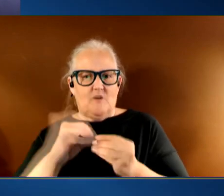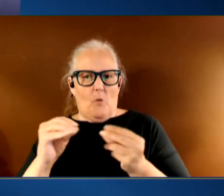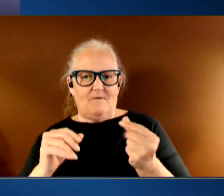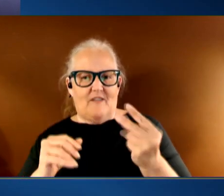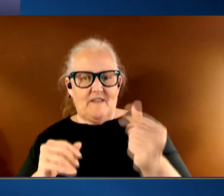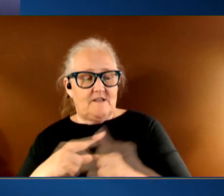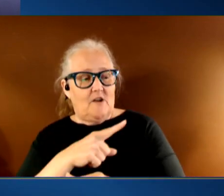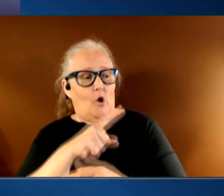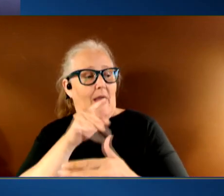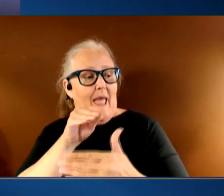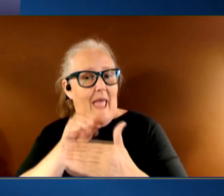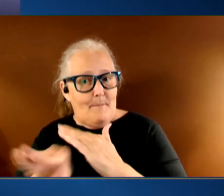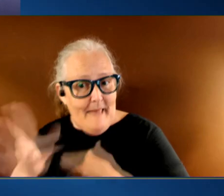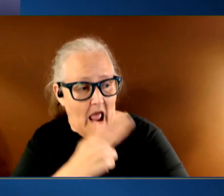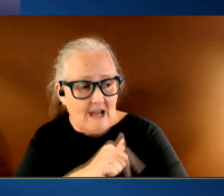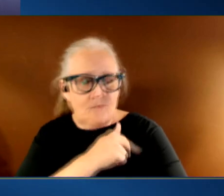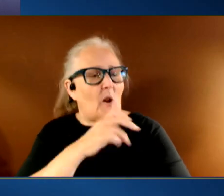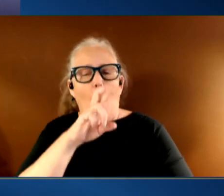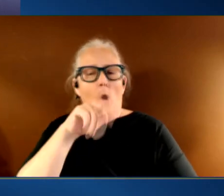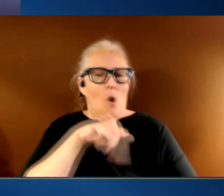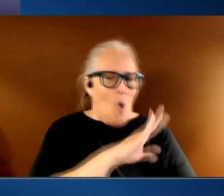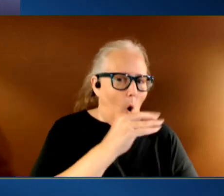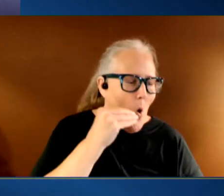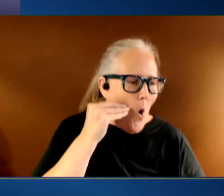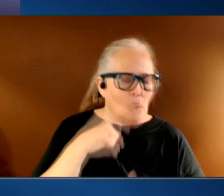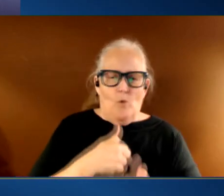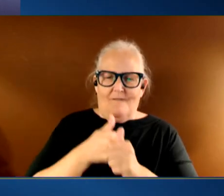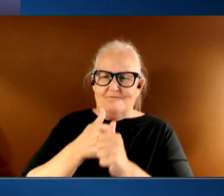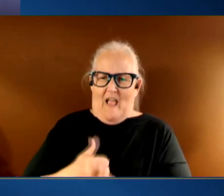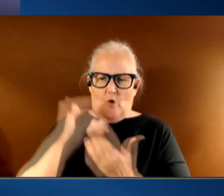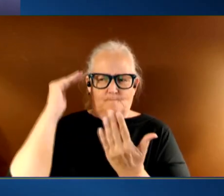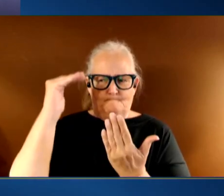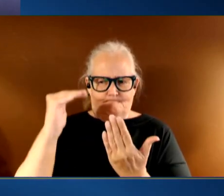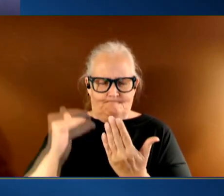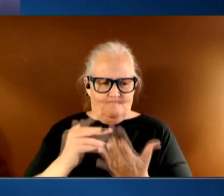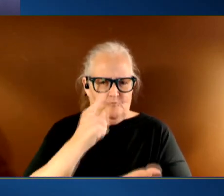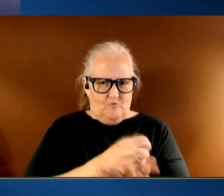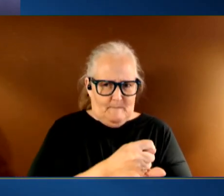Let's give them -- let's follow the protocol and get them treated, and then we can make this plans